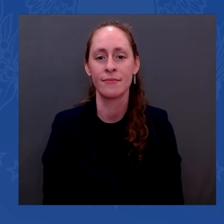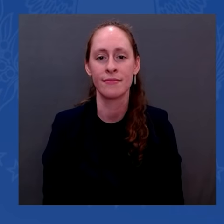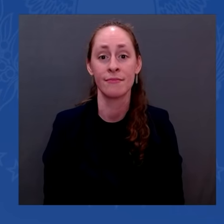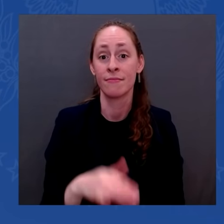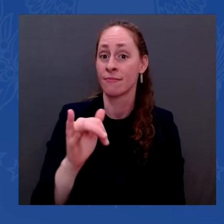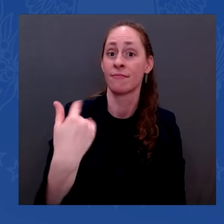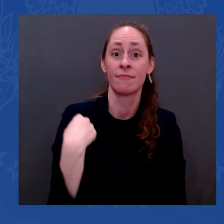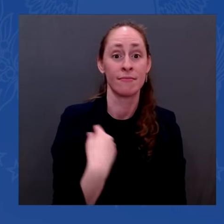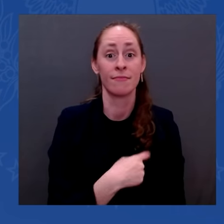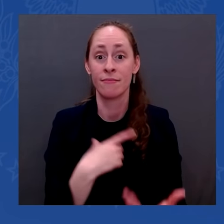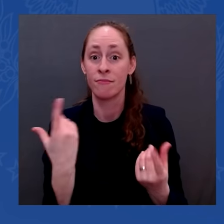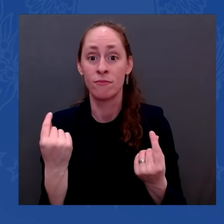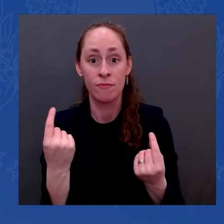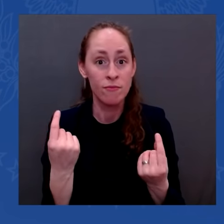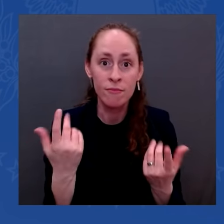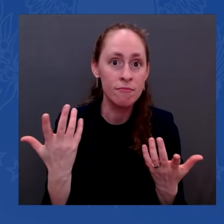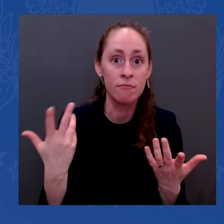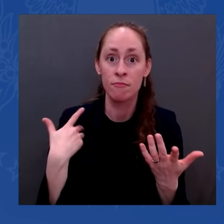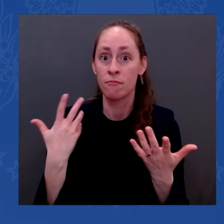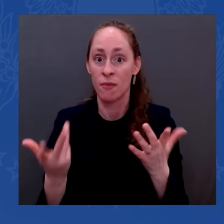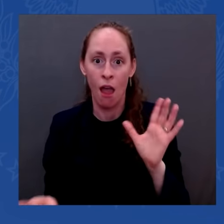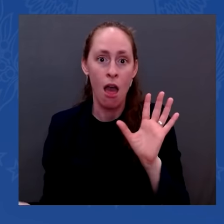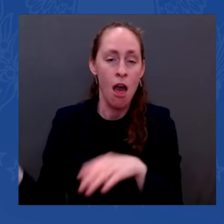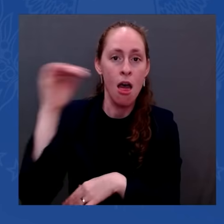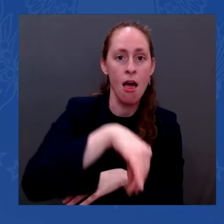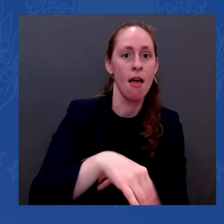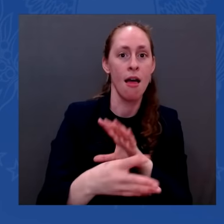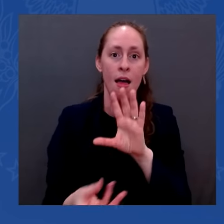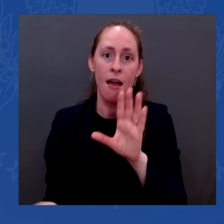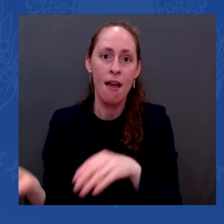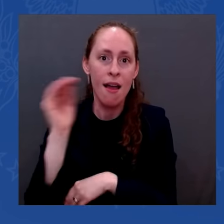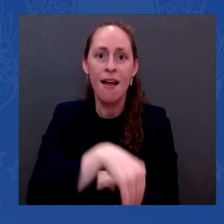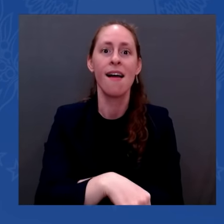two demonstration plant projects to prove